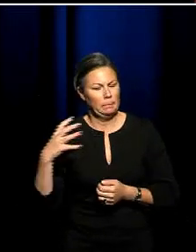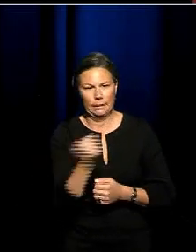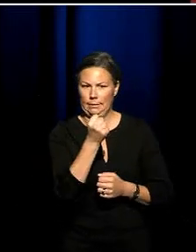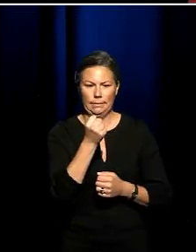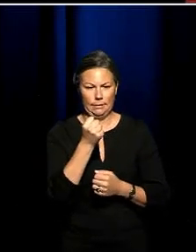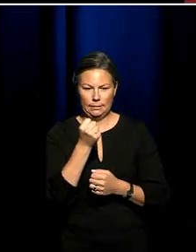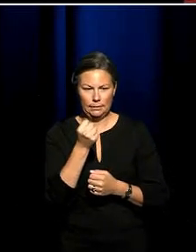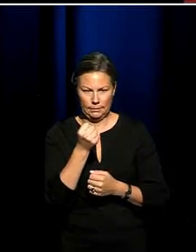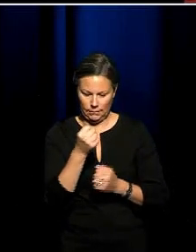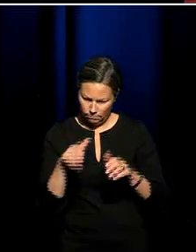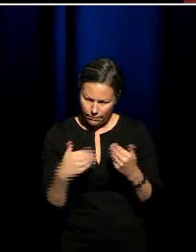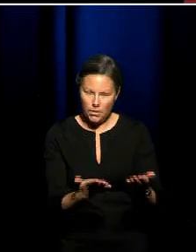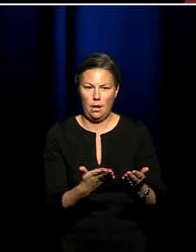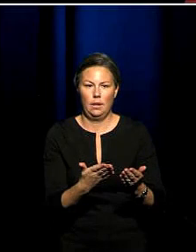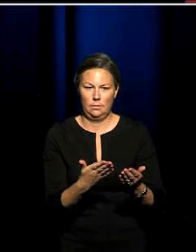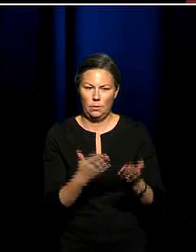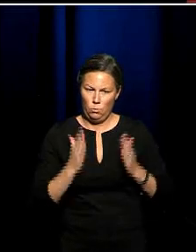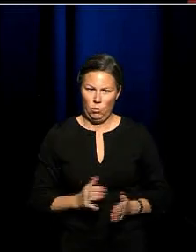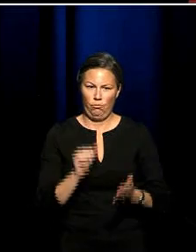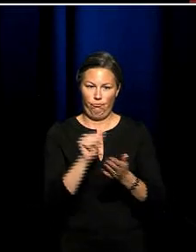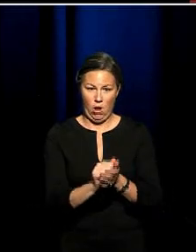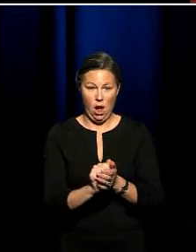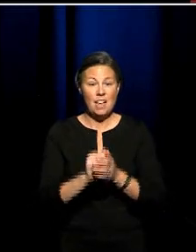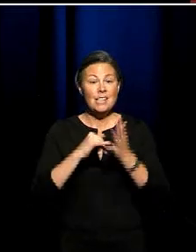and all provisions of the UN Convention will guide the Royal Commission in its